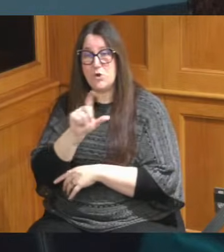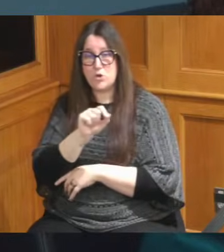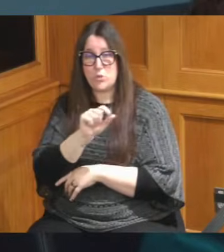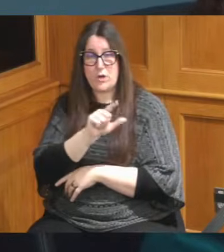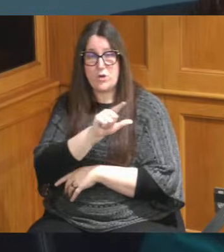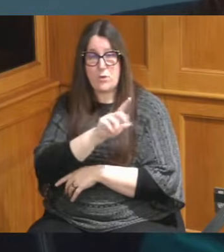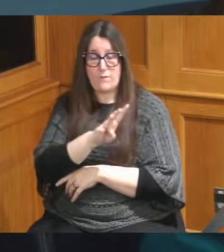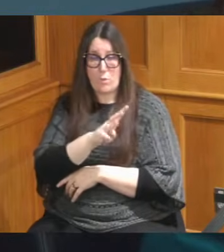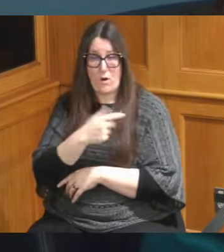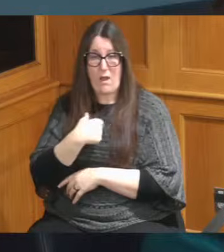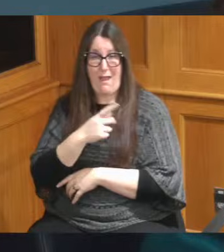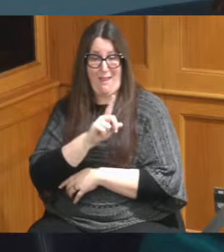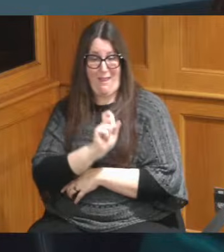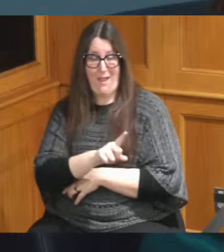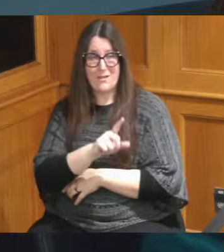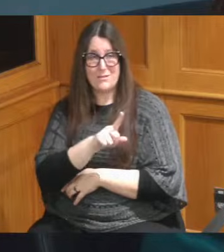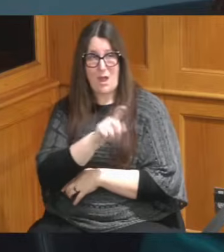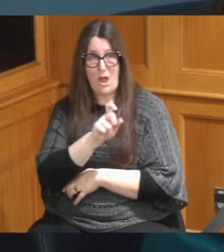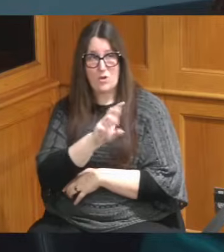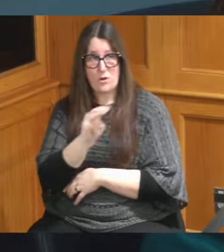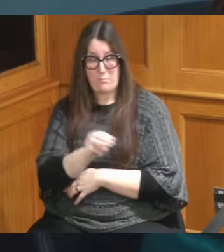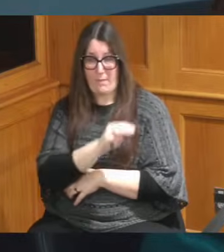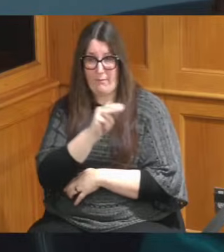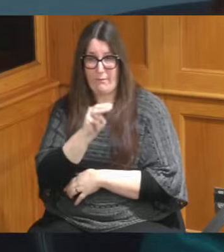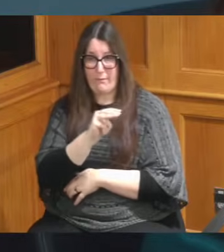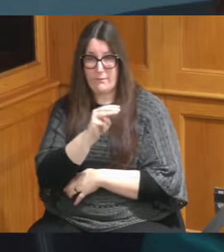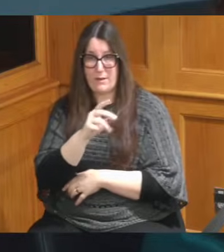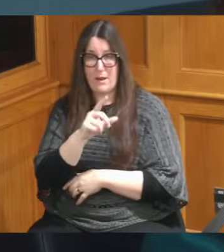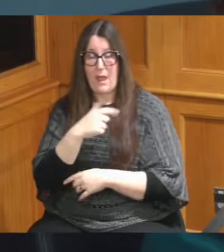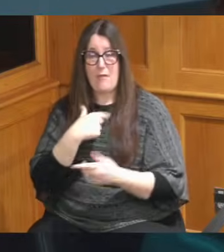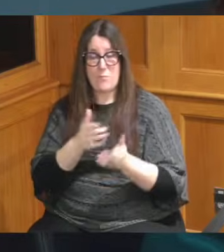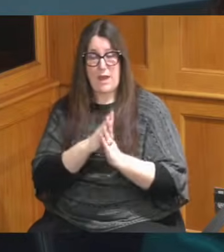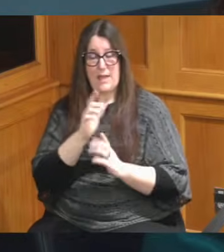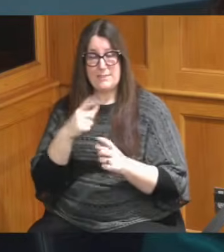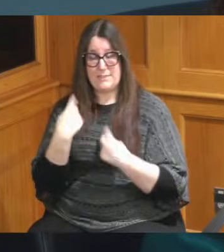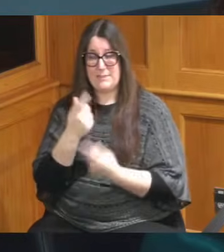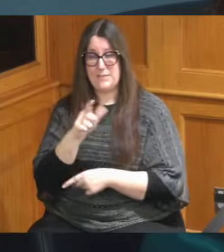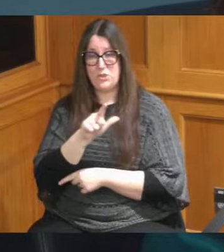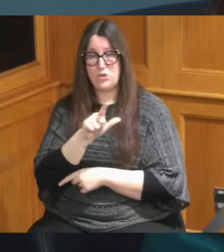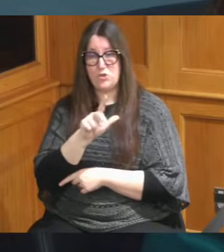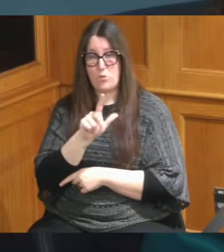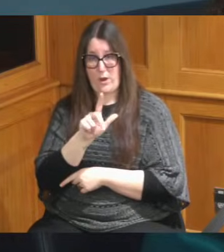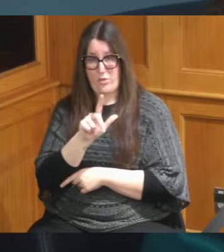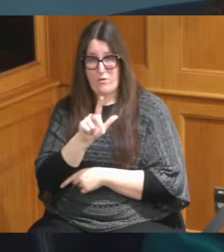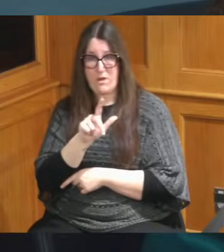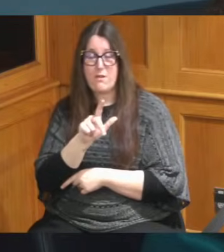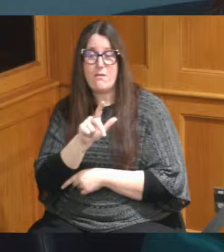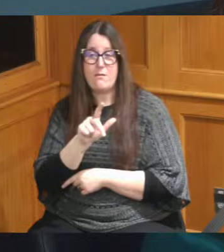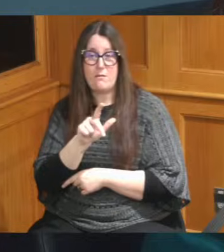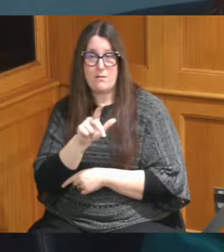I asked about the $100 million. I've been asked about it since 23 $100 million in December. Your